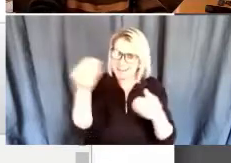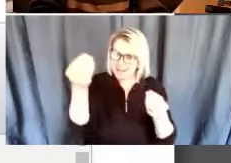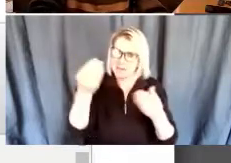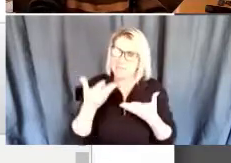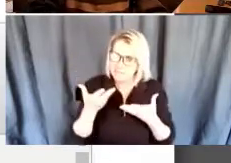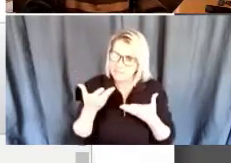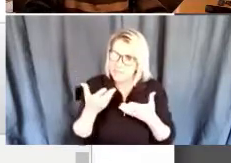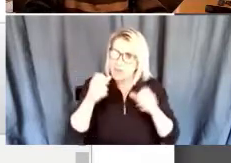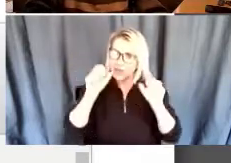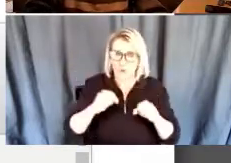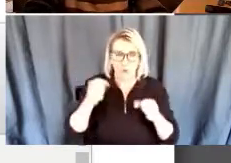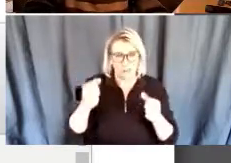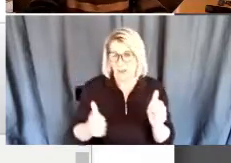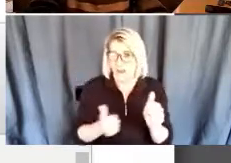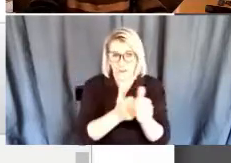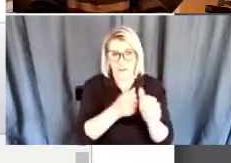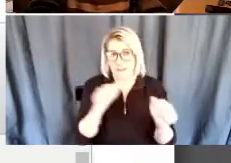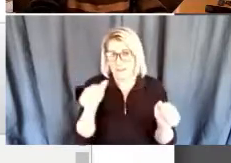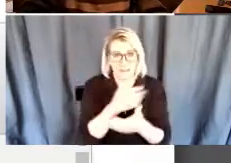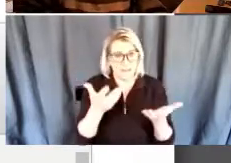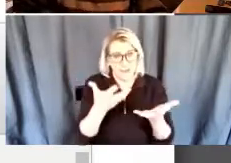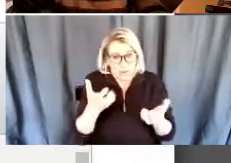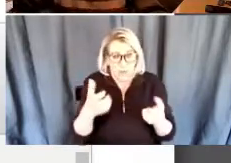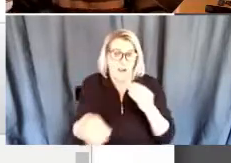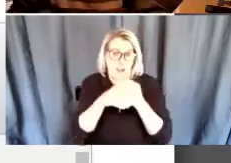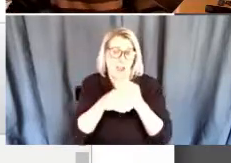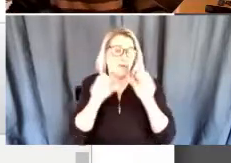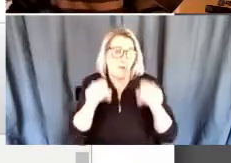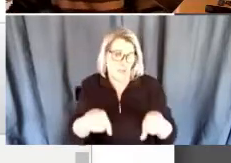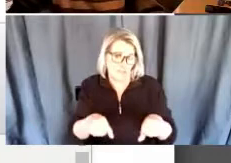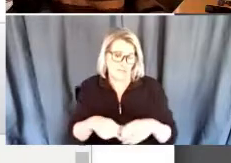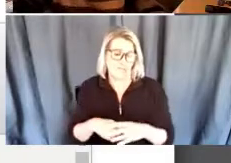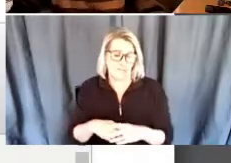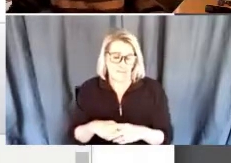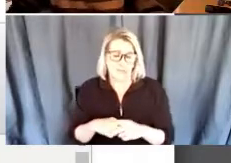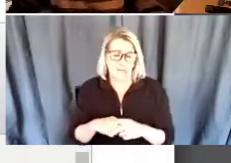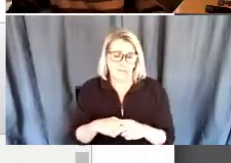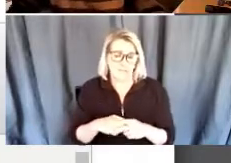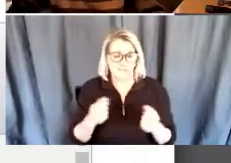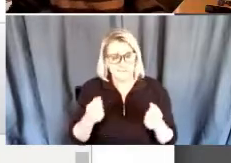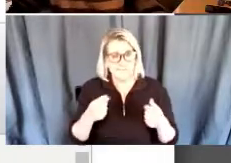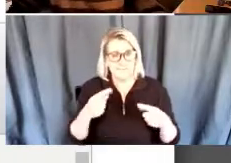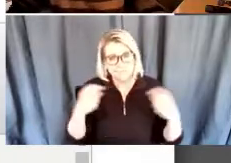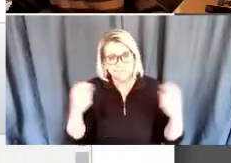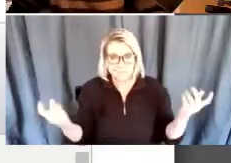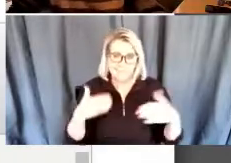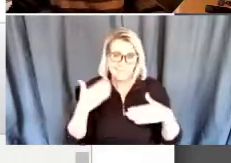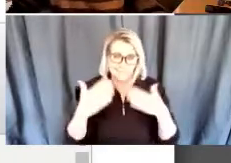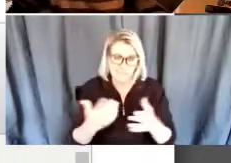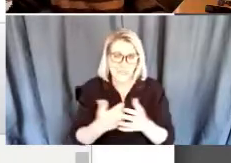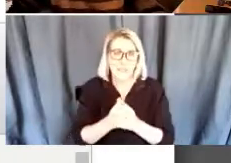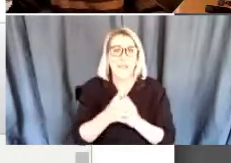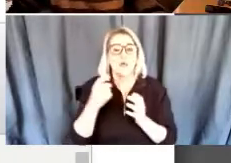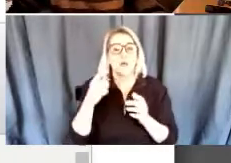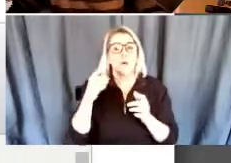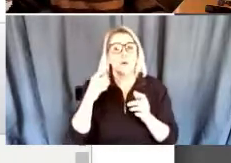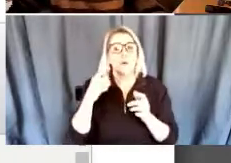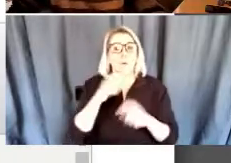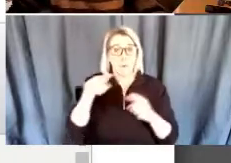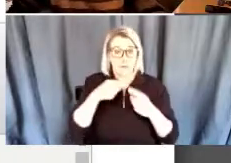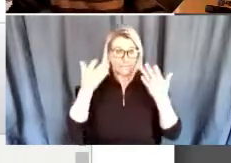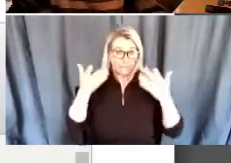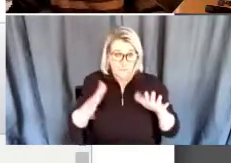want to add. 14:17:35 And so on. Once it's done make sure